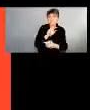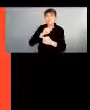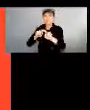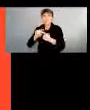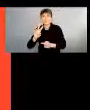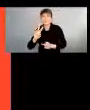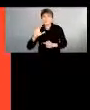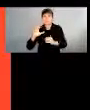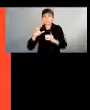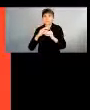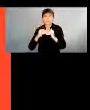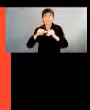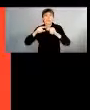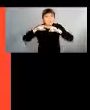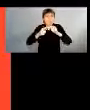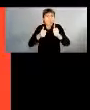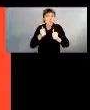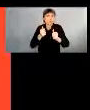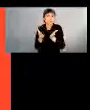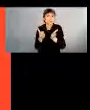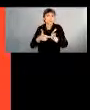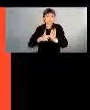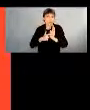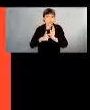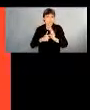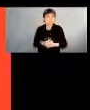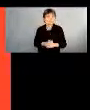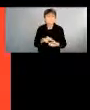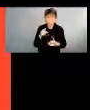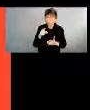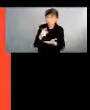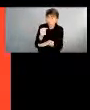on the service. If you’re approved, we’ll confirm the